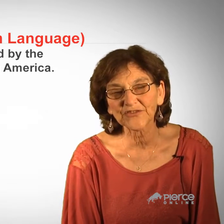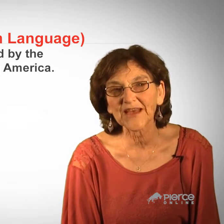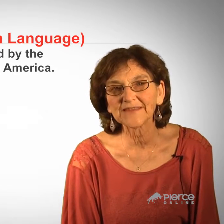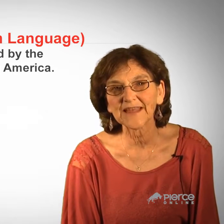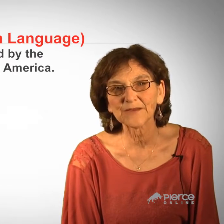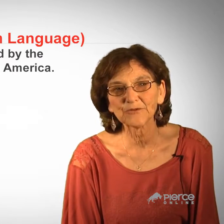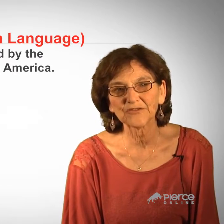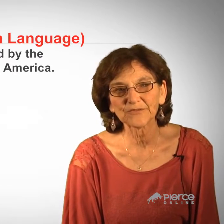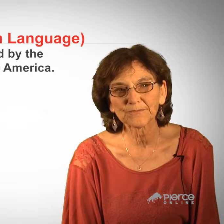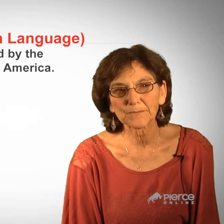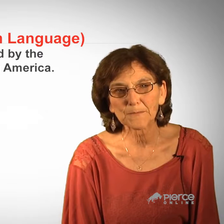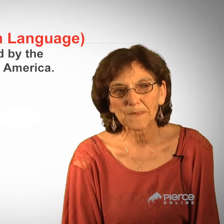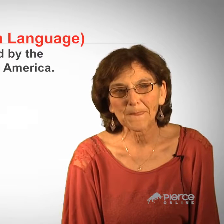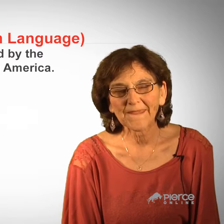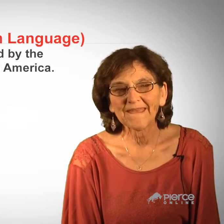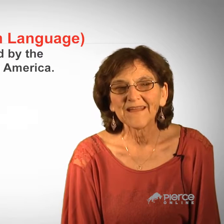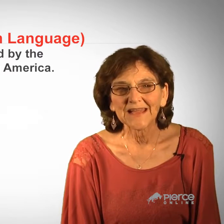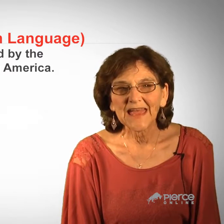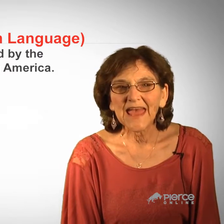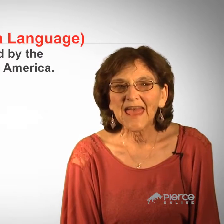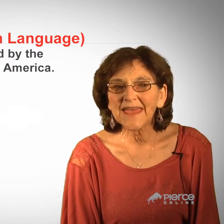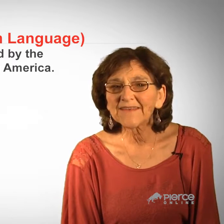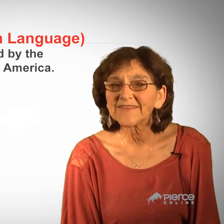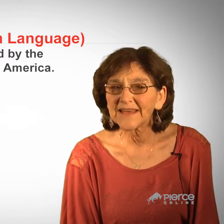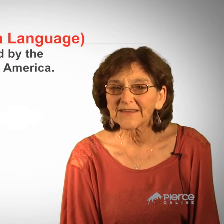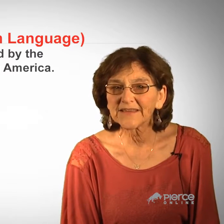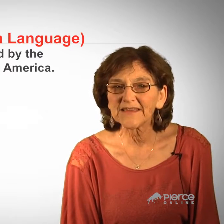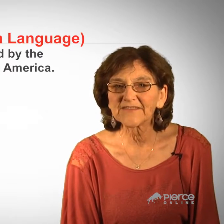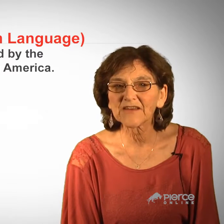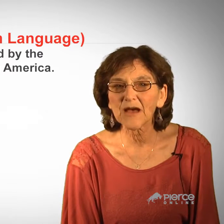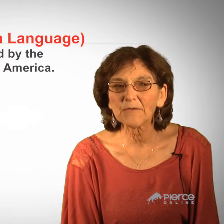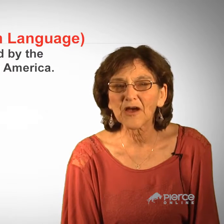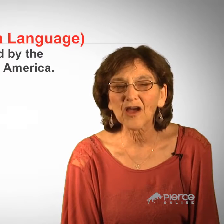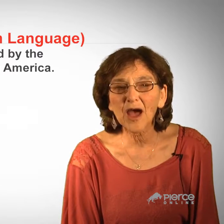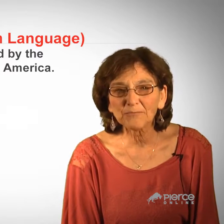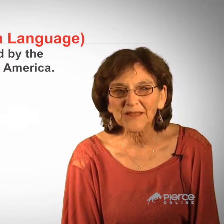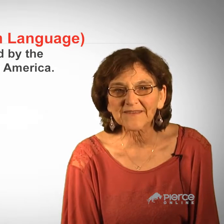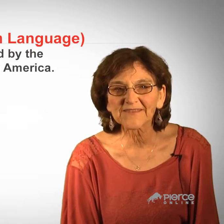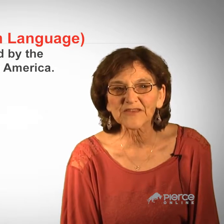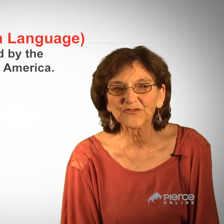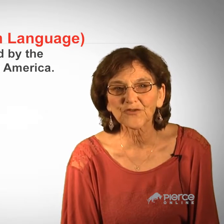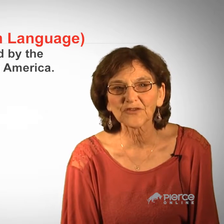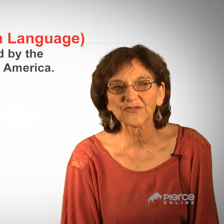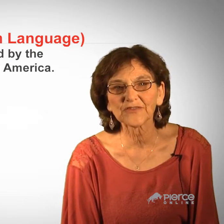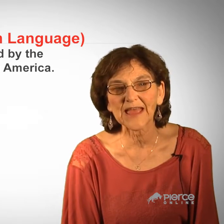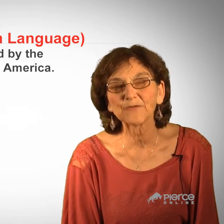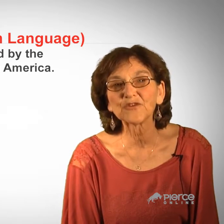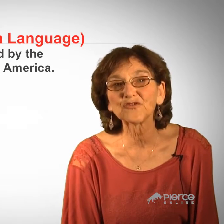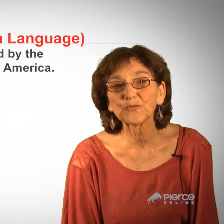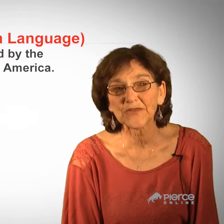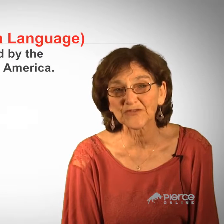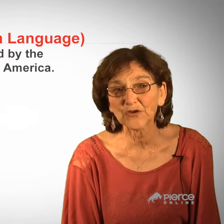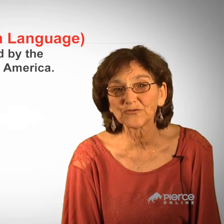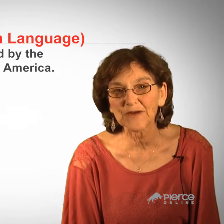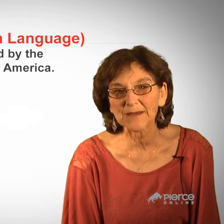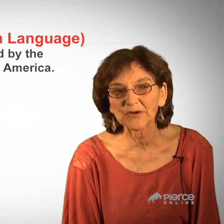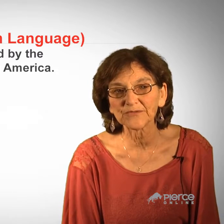Sign Language. ASL is a complexly structured language with its own grammar.